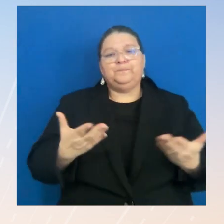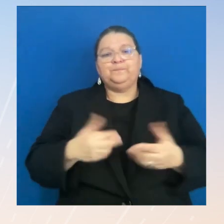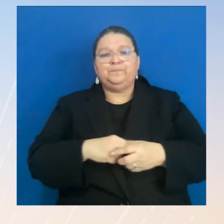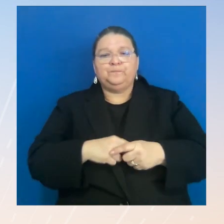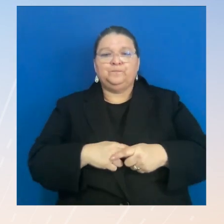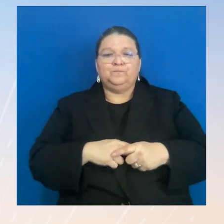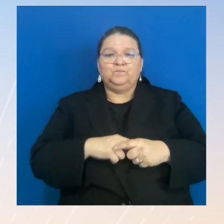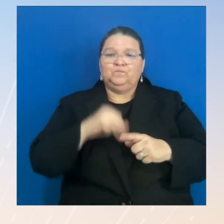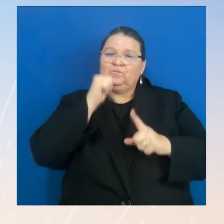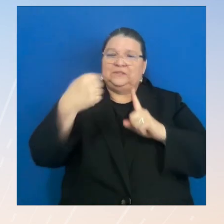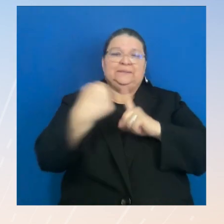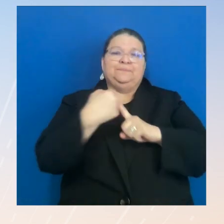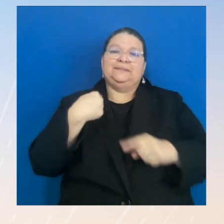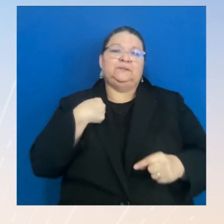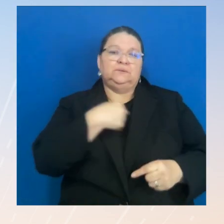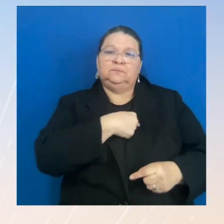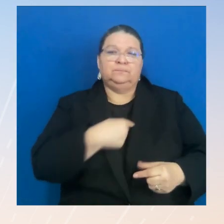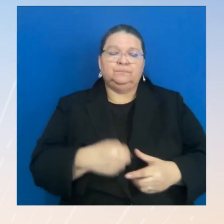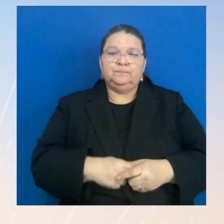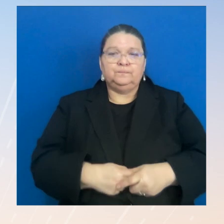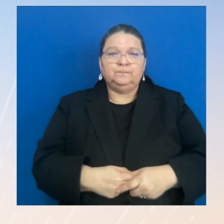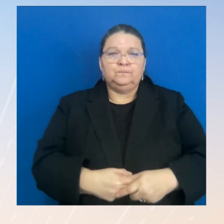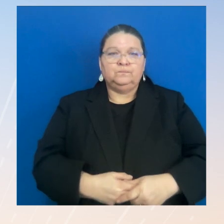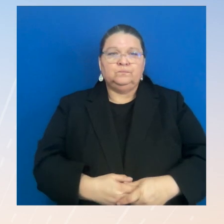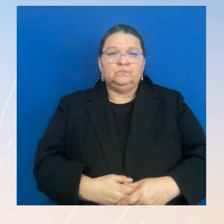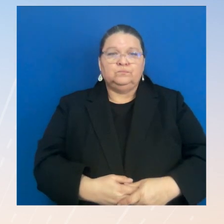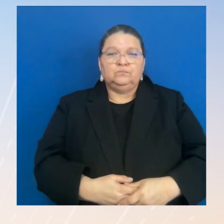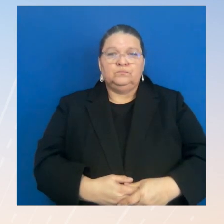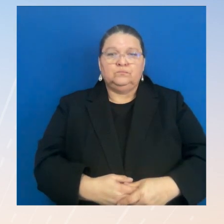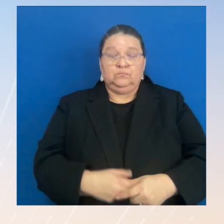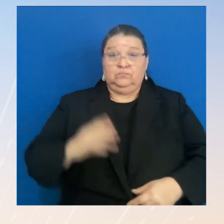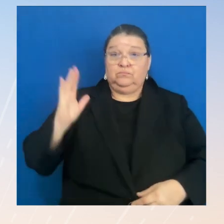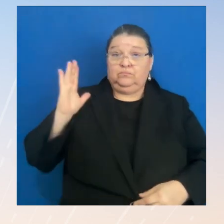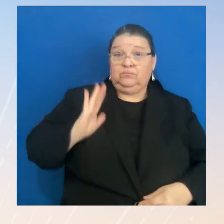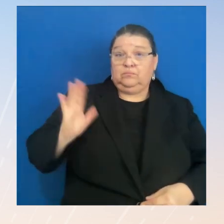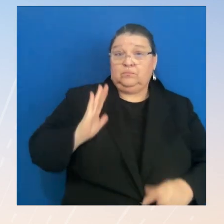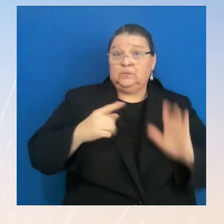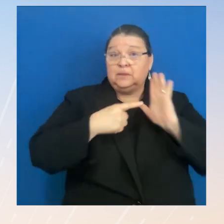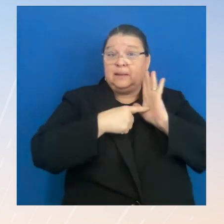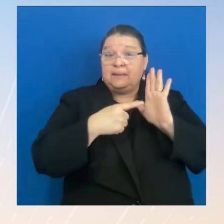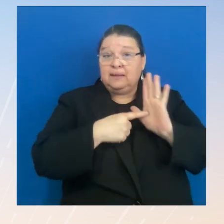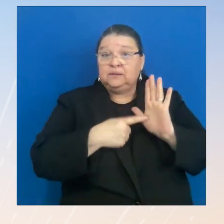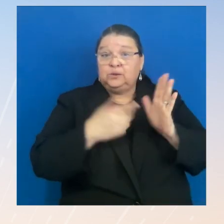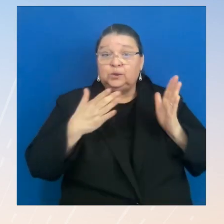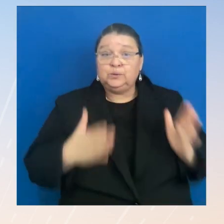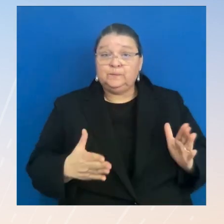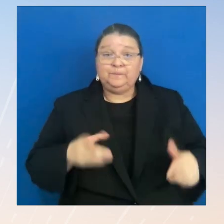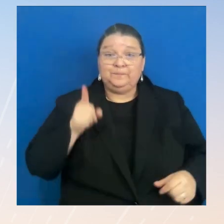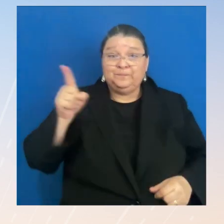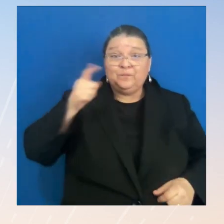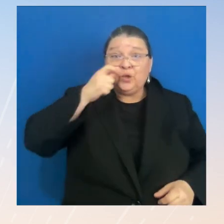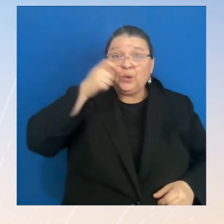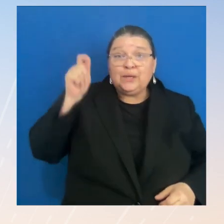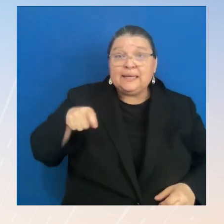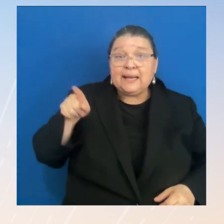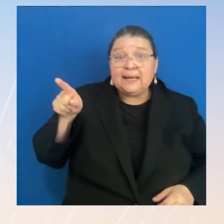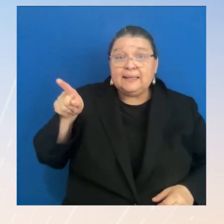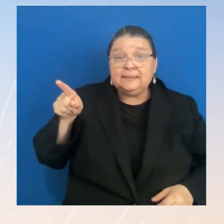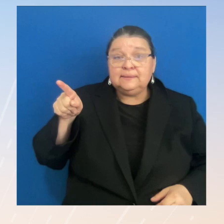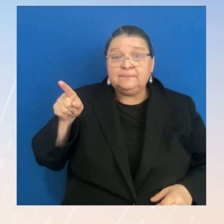Former Ambassador to Ukraine Marie Yovanovitch has been quite outspoken recently, and she said, "We need to mitigate risk,